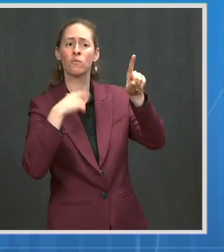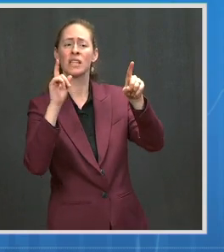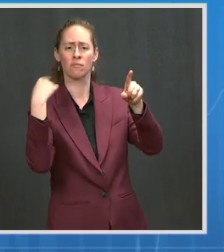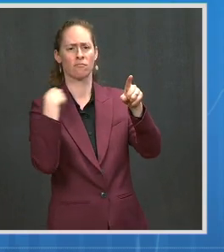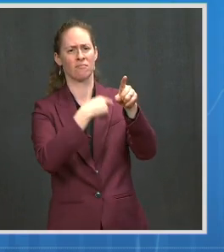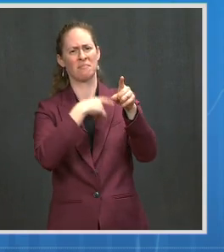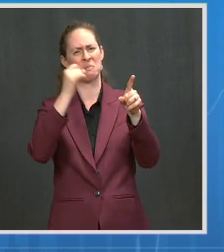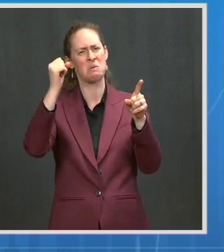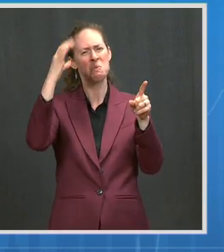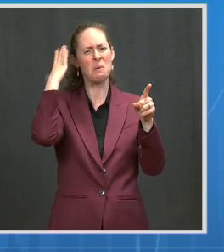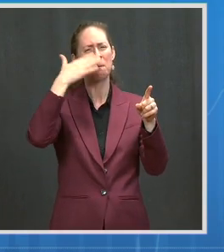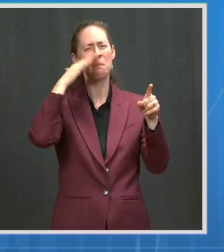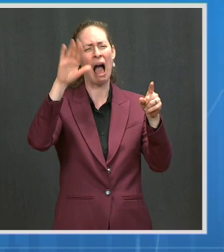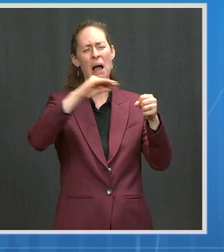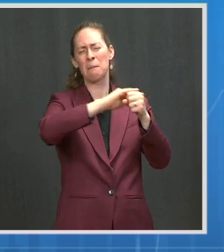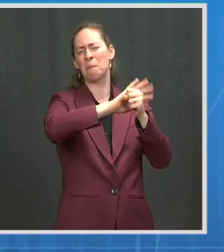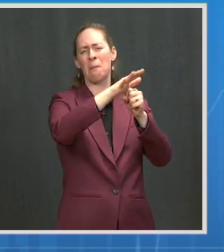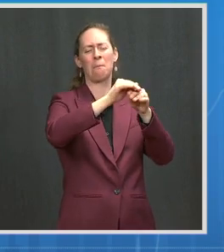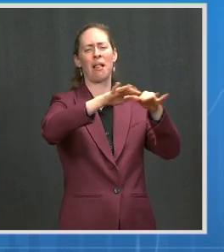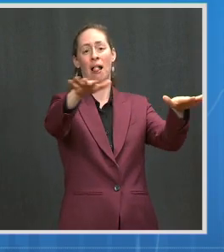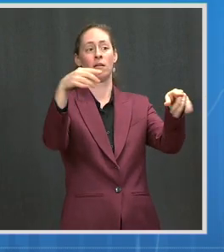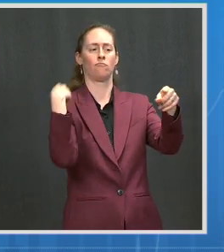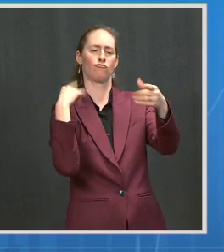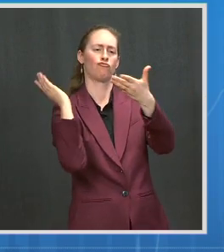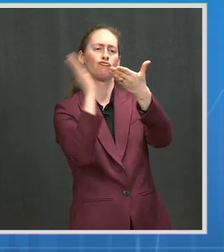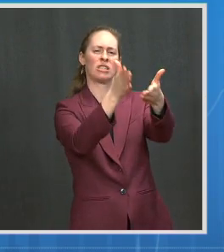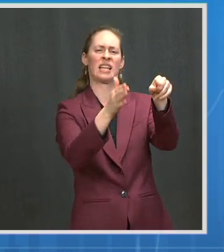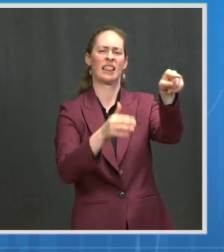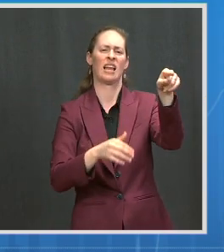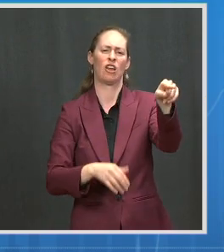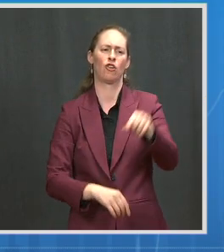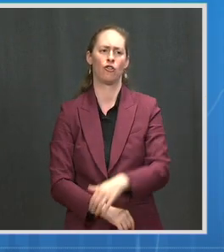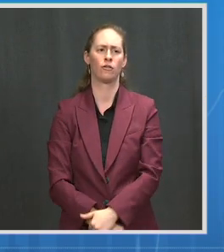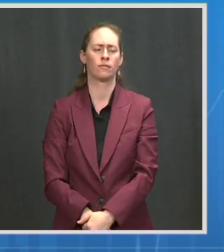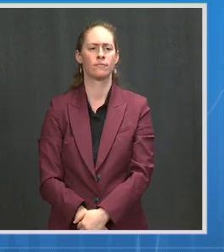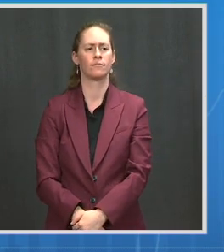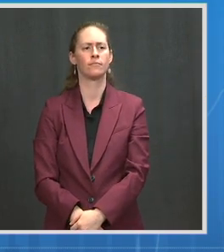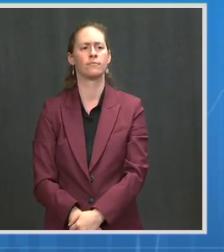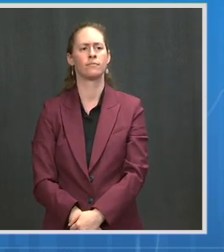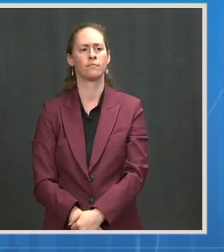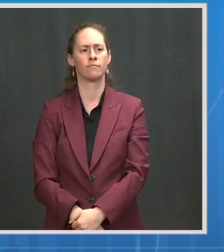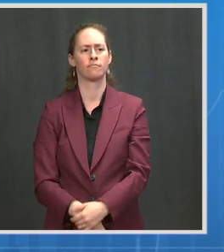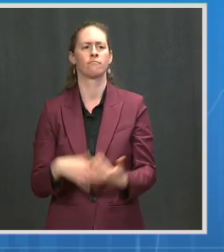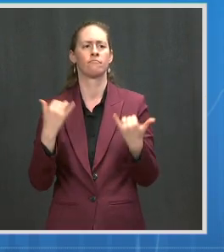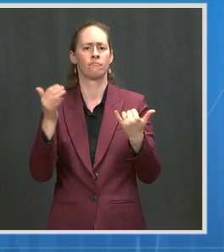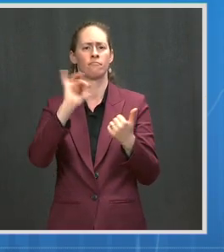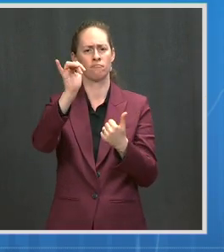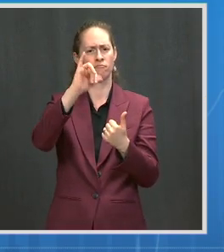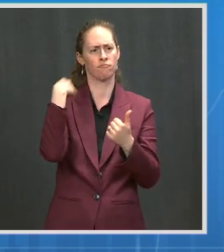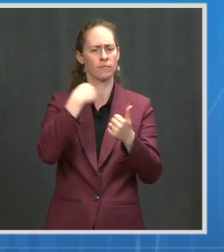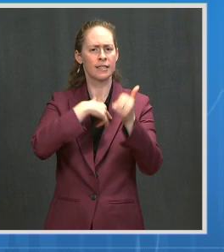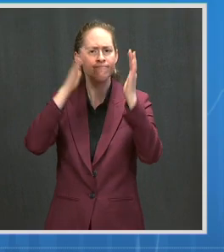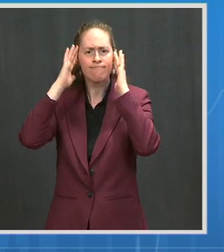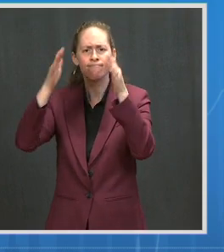including a greater number of vaccines to rural health clinics. And FEMA is shifting their focus to smaller,